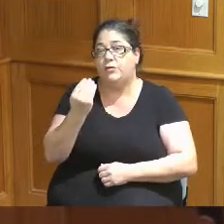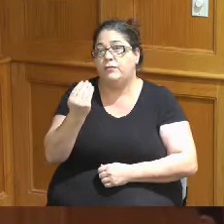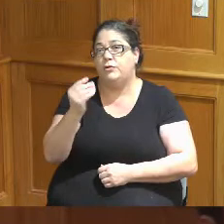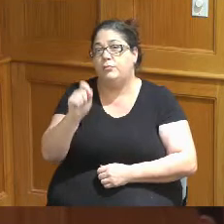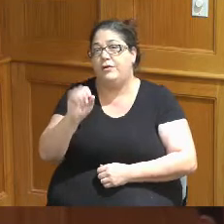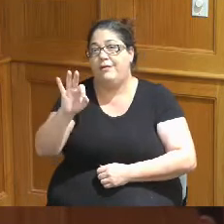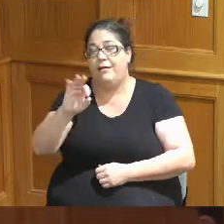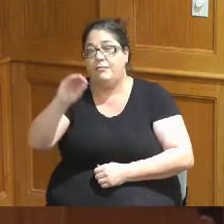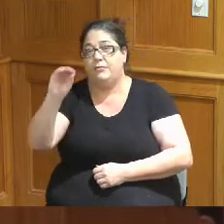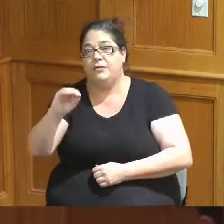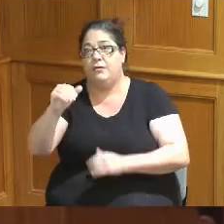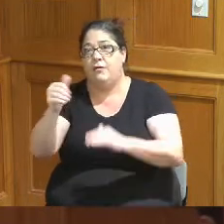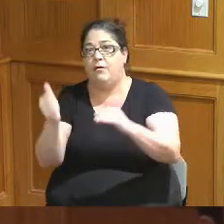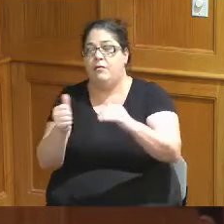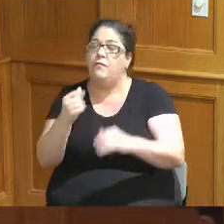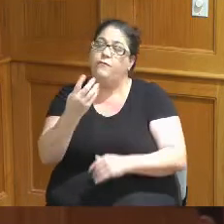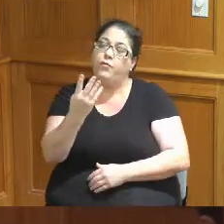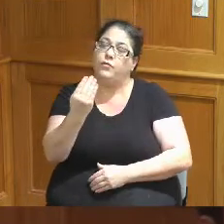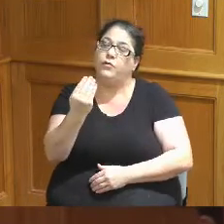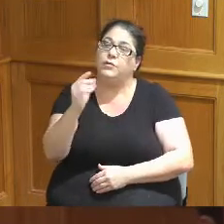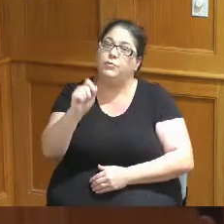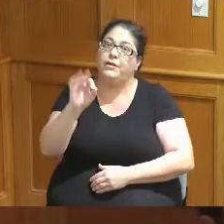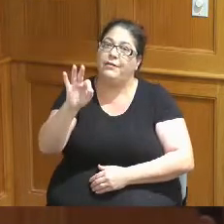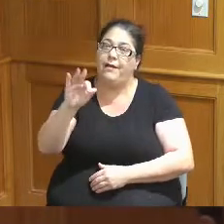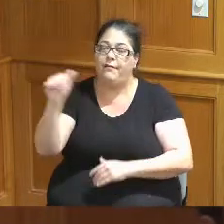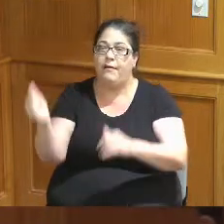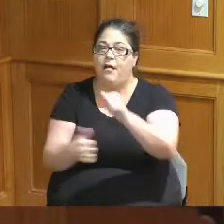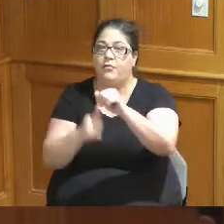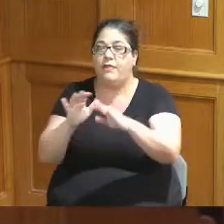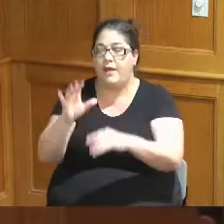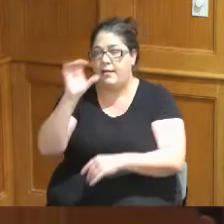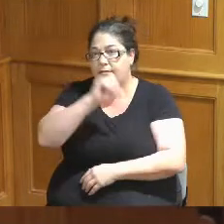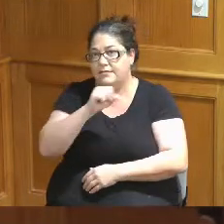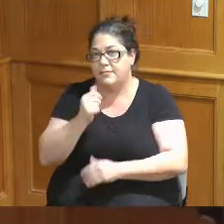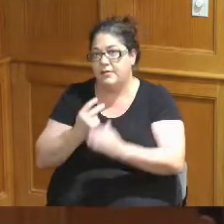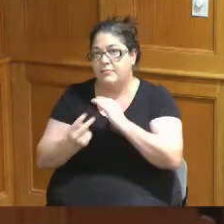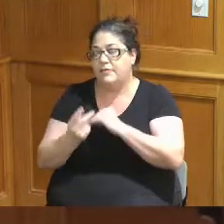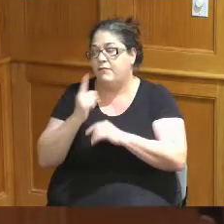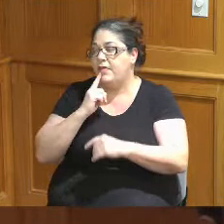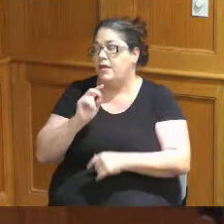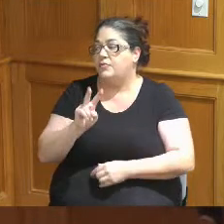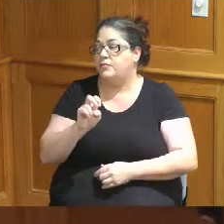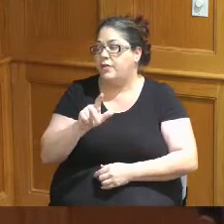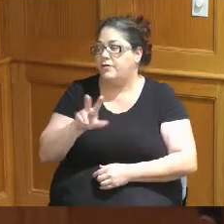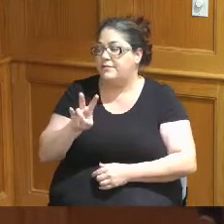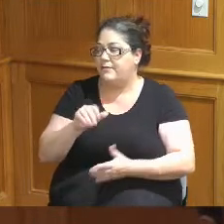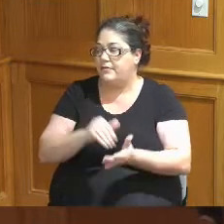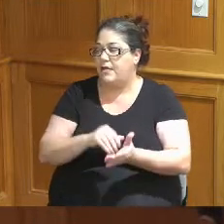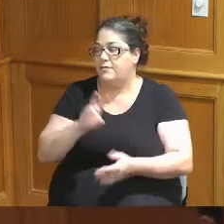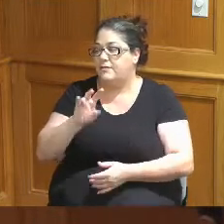estimate in this case the Ohio Public Works Commission will be supplying 237 771 dollars